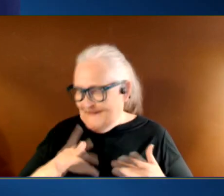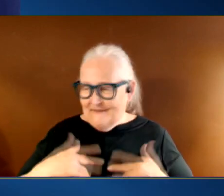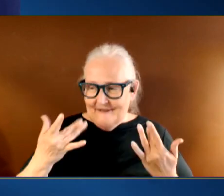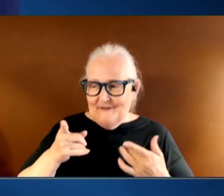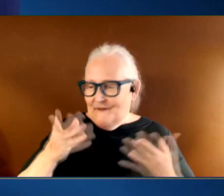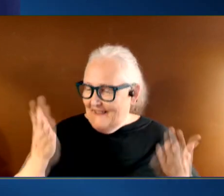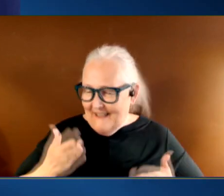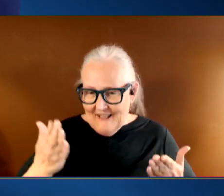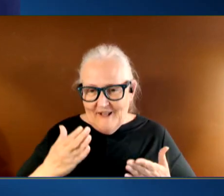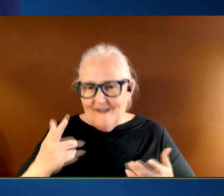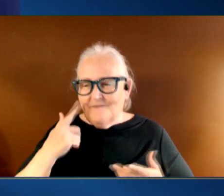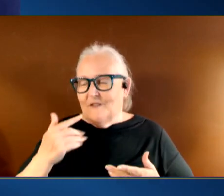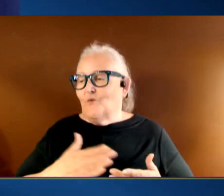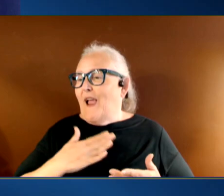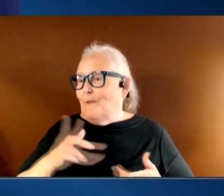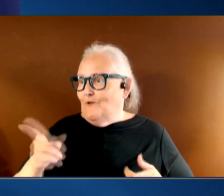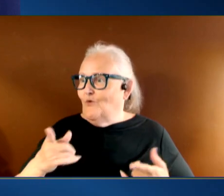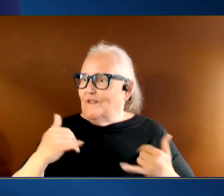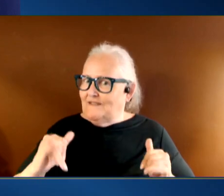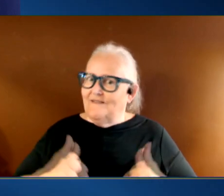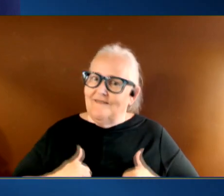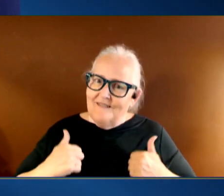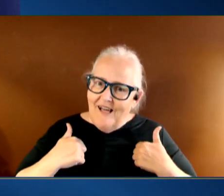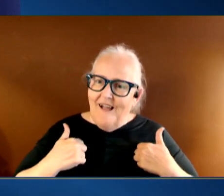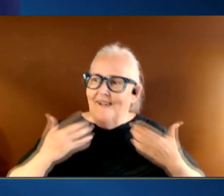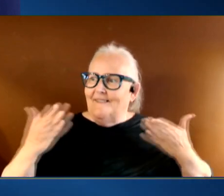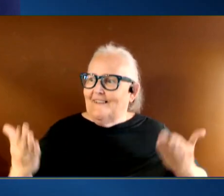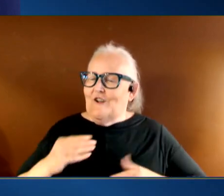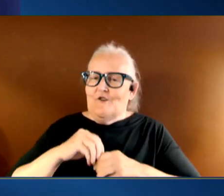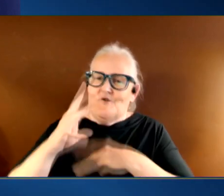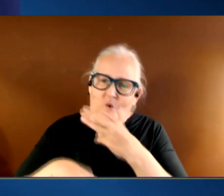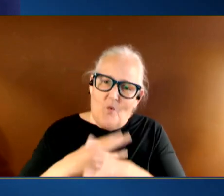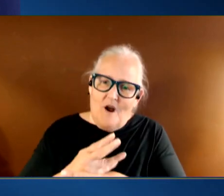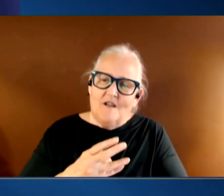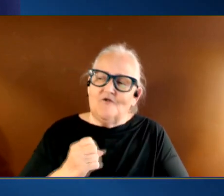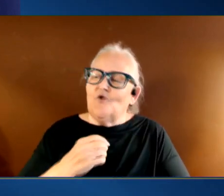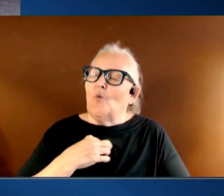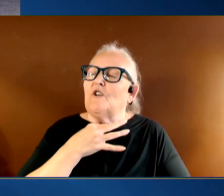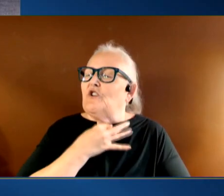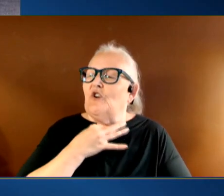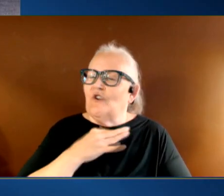in the world with us. And we want to hear a little bit about your story too.